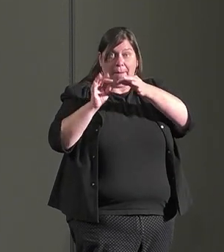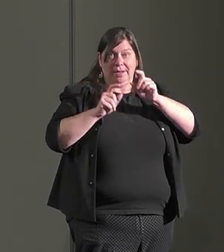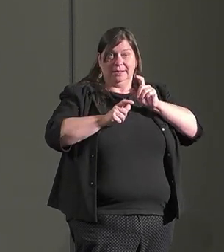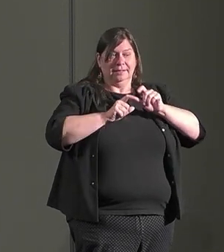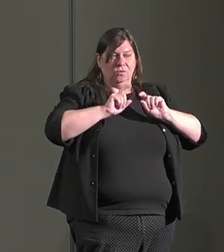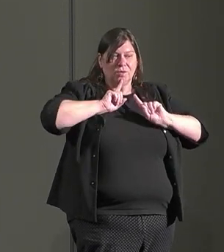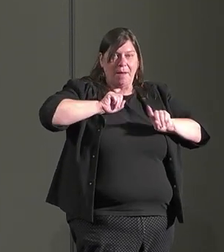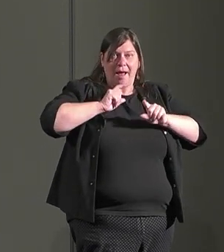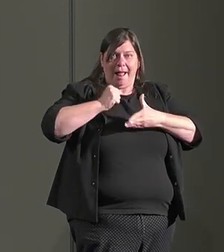have tickets and respond to VitalSource team's comments and help them to move things